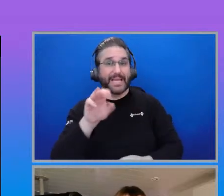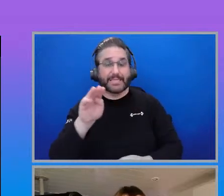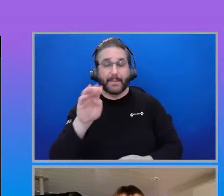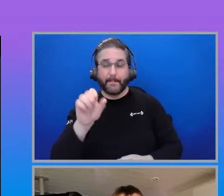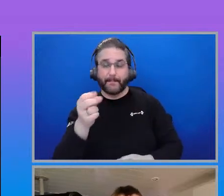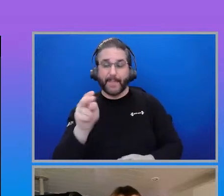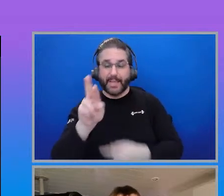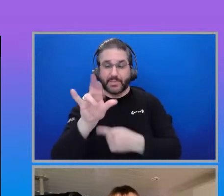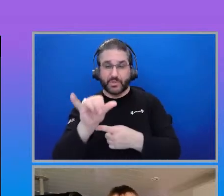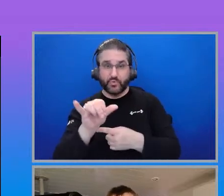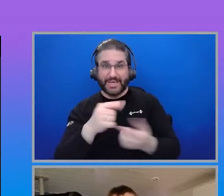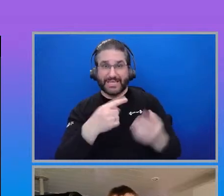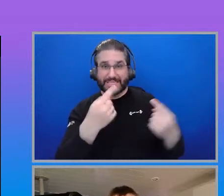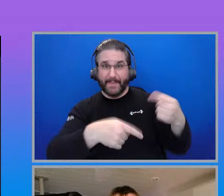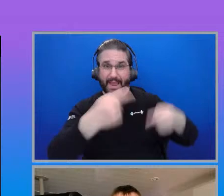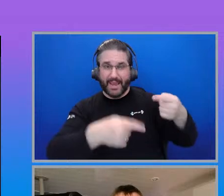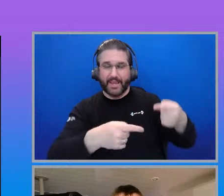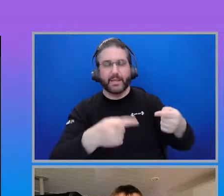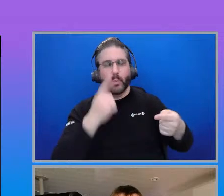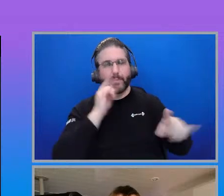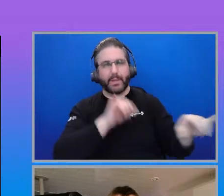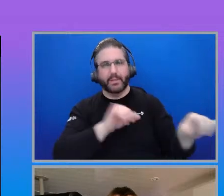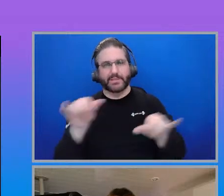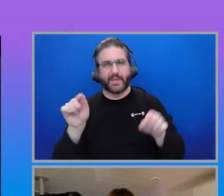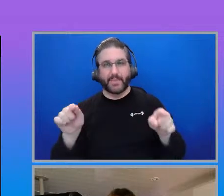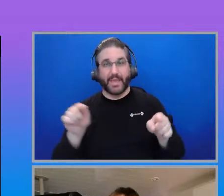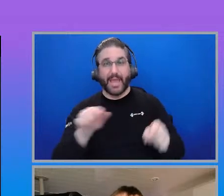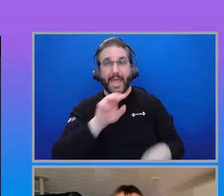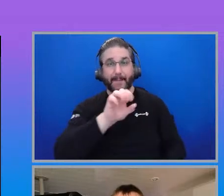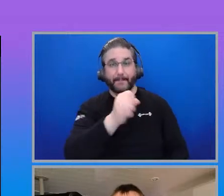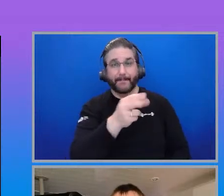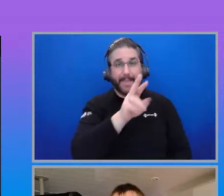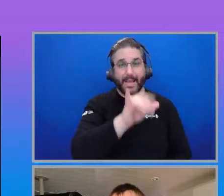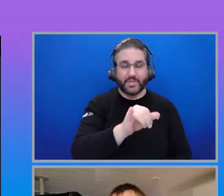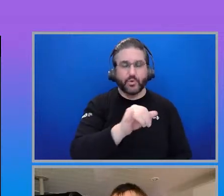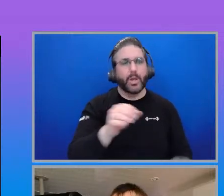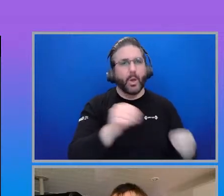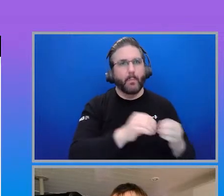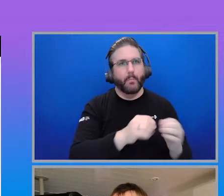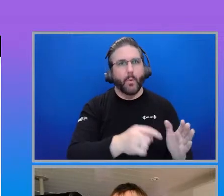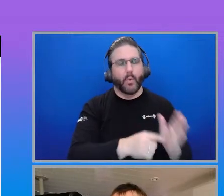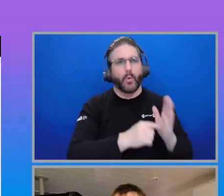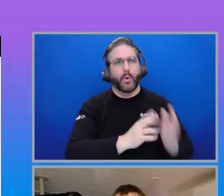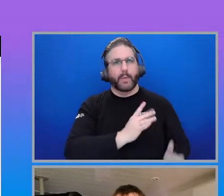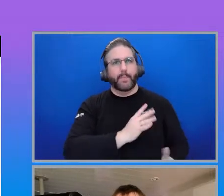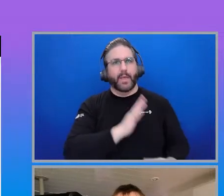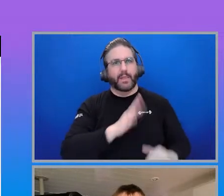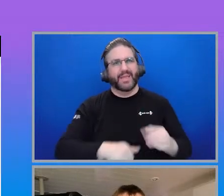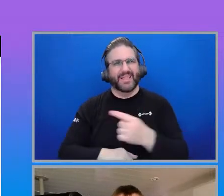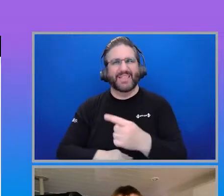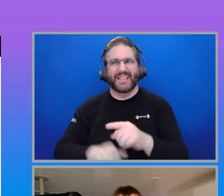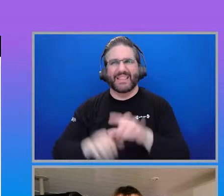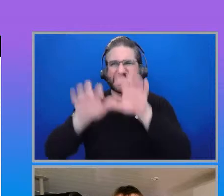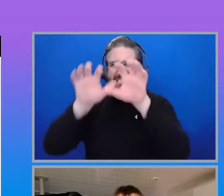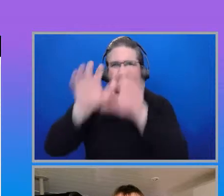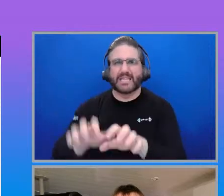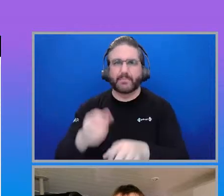exactly the same sort of thing. And masonry layouts are far more compelling than dense, packed